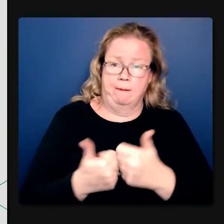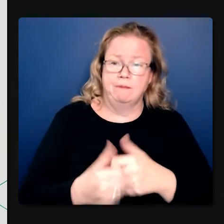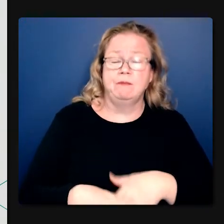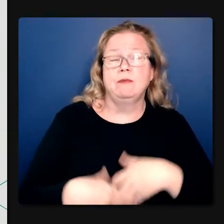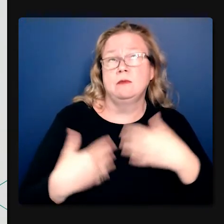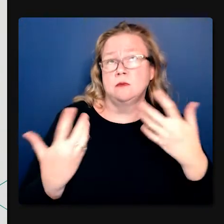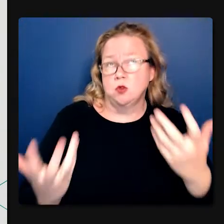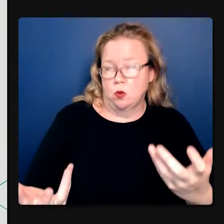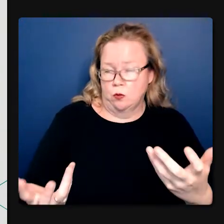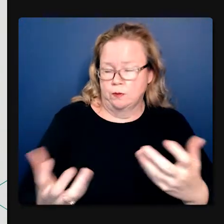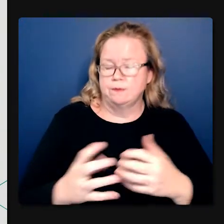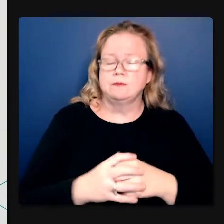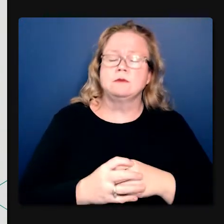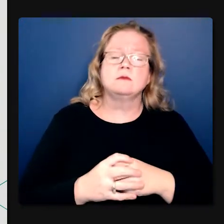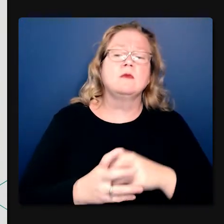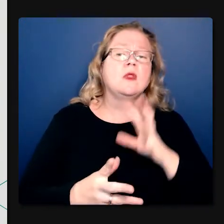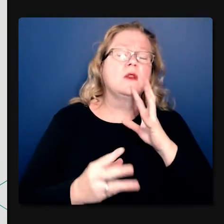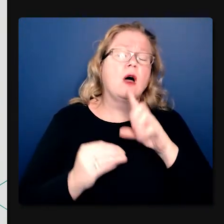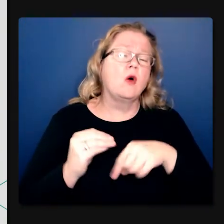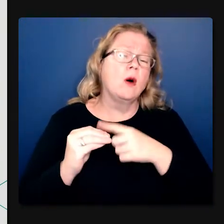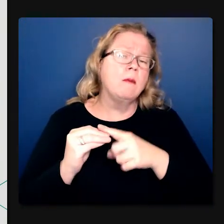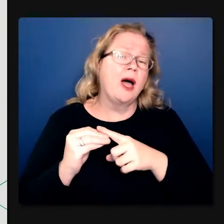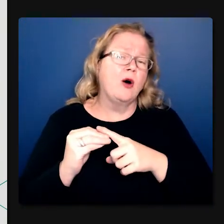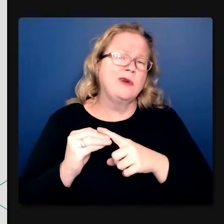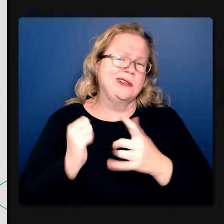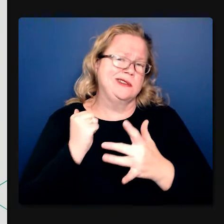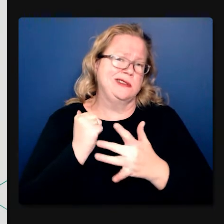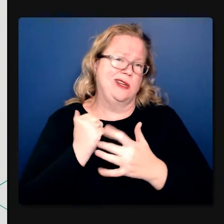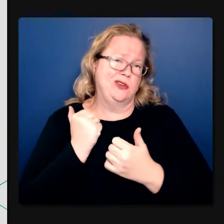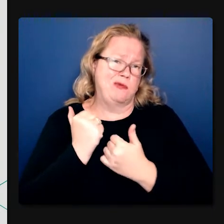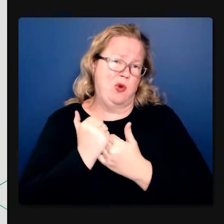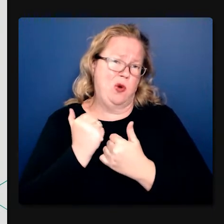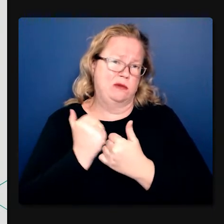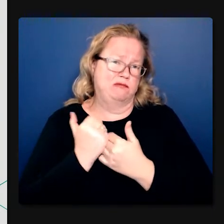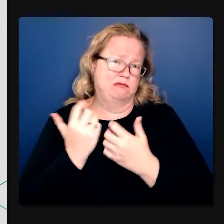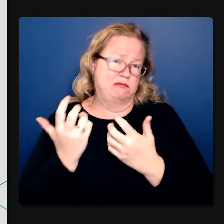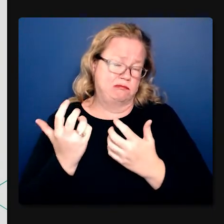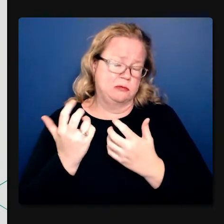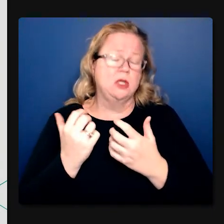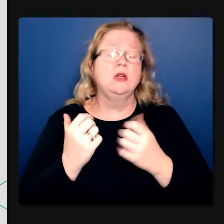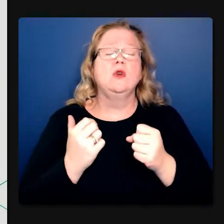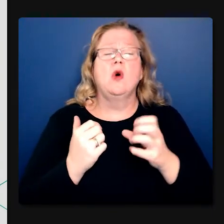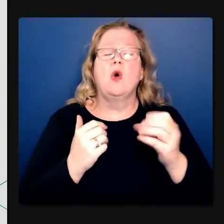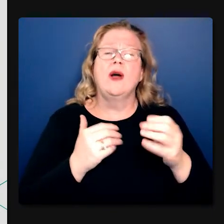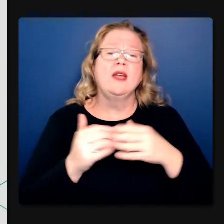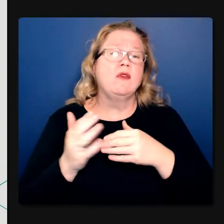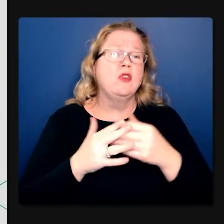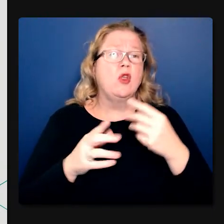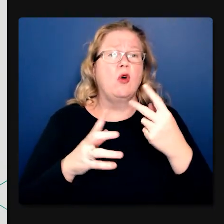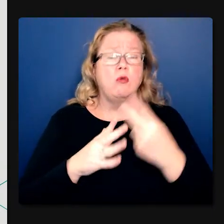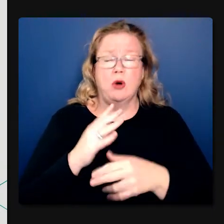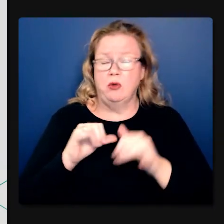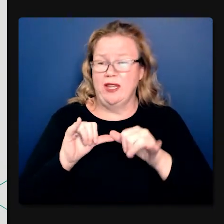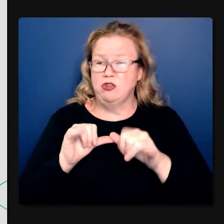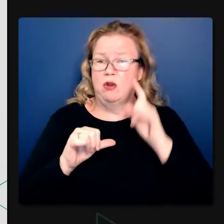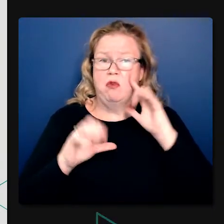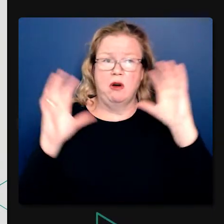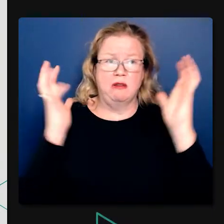Let's talk a little about technical support. Though both the engineers on the cloud team